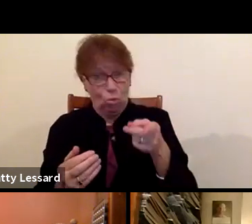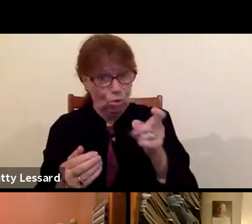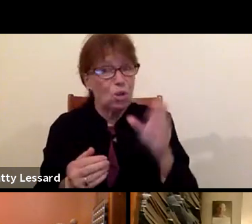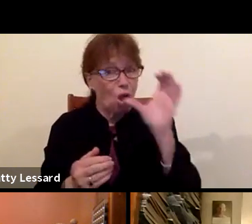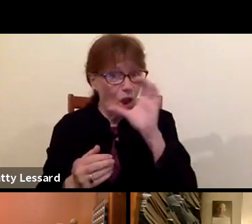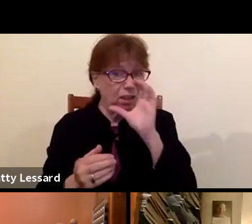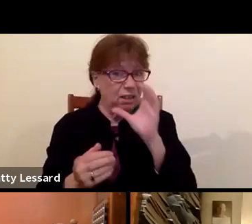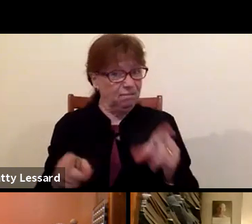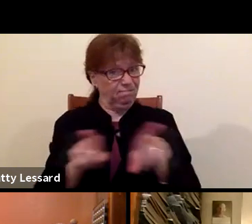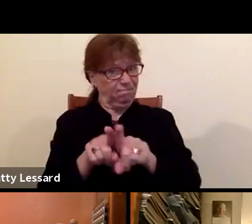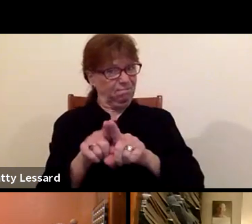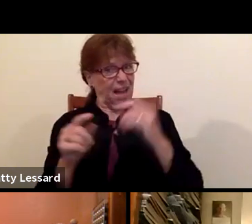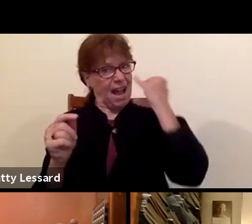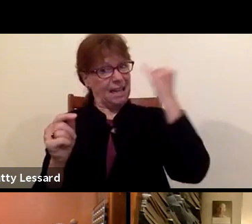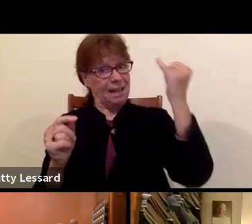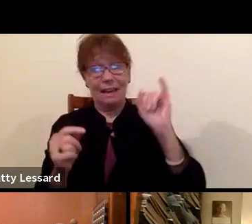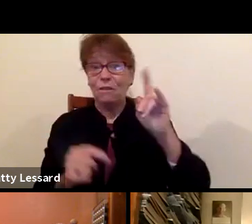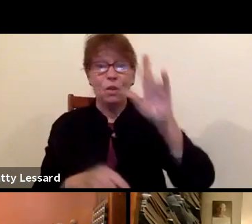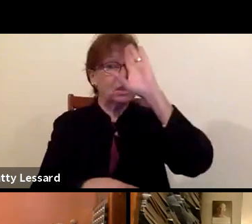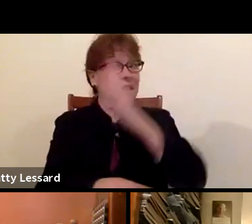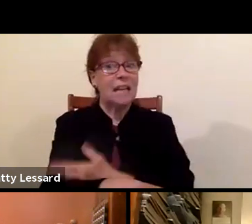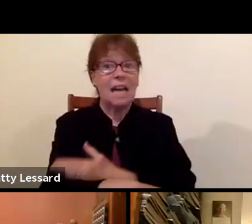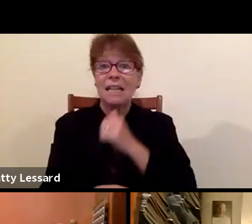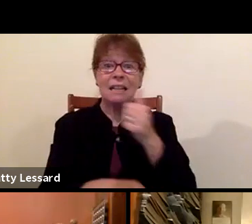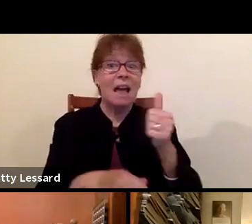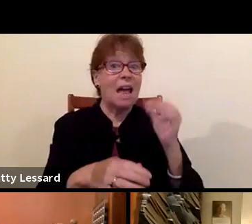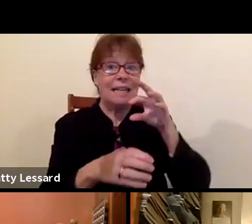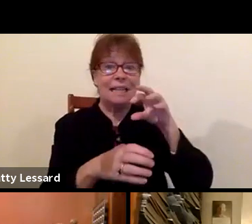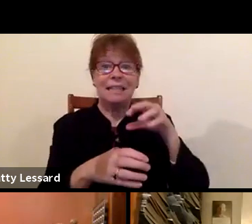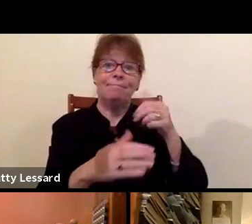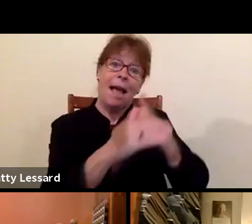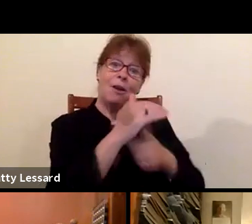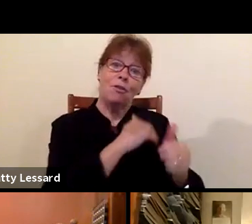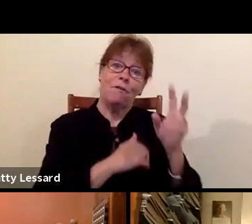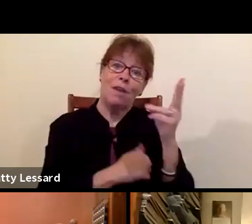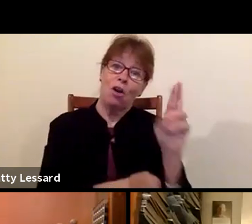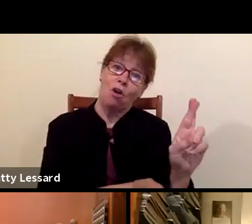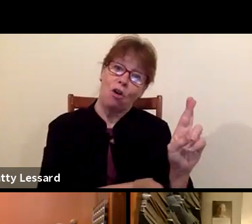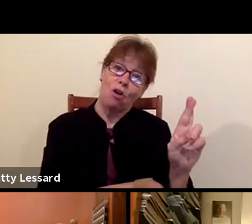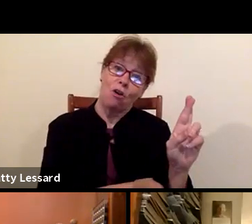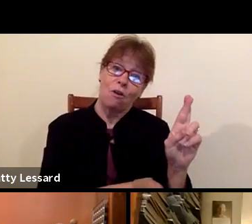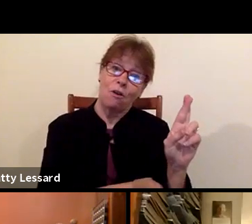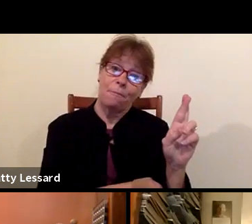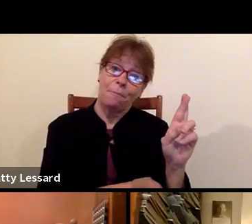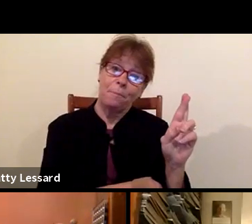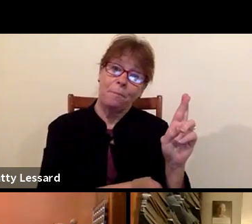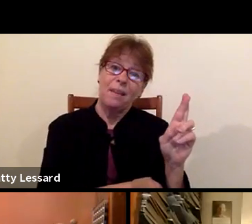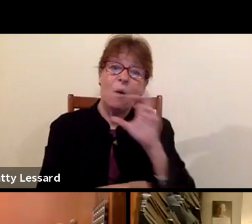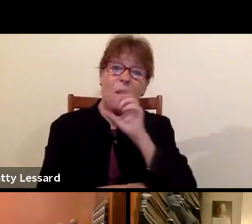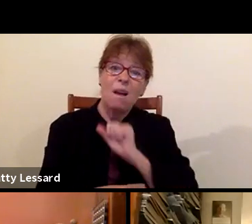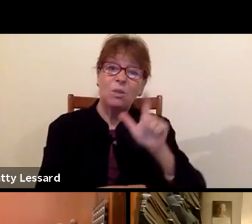I know we're starting up a program in China. That help your son, sorry. But those programs are getting